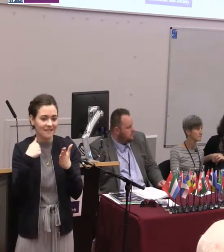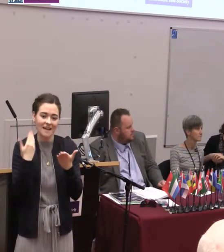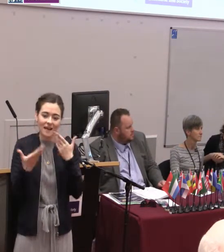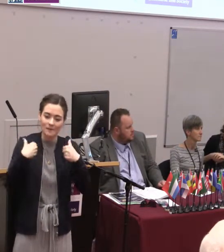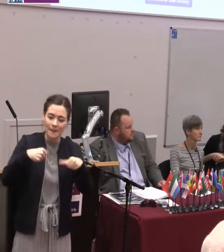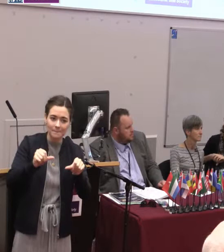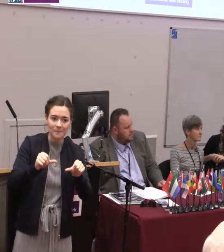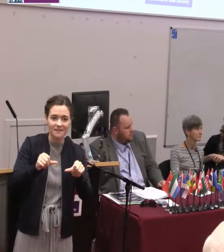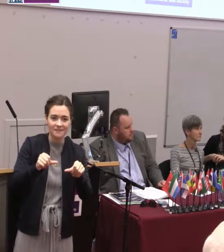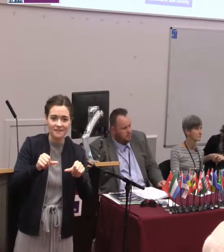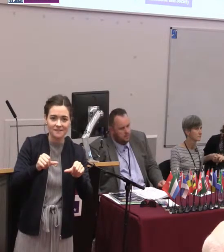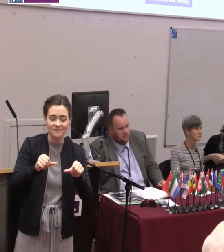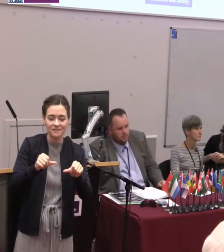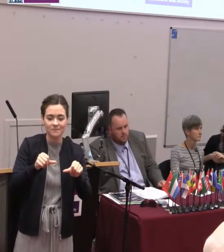this right.